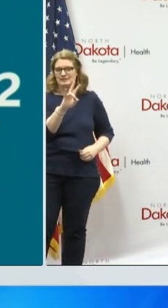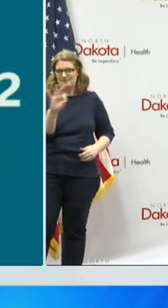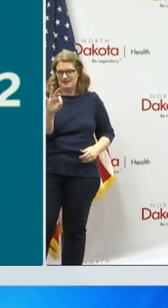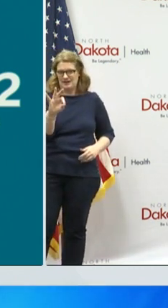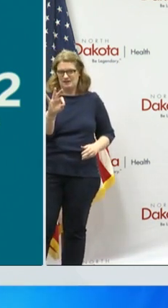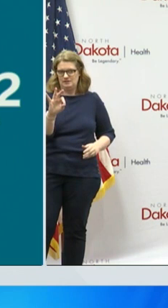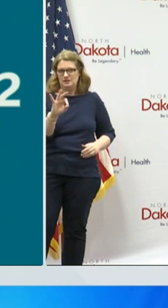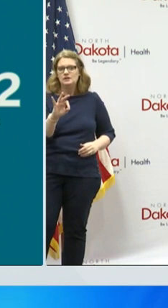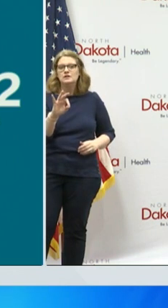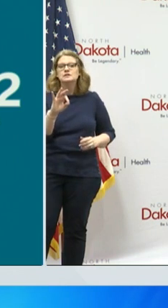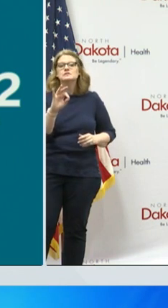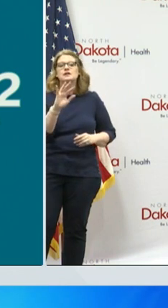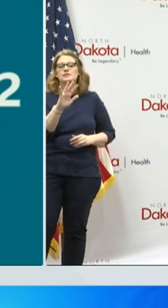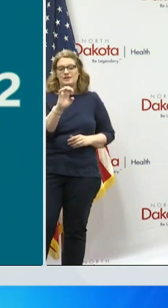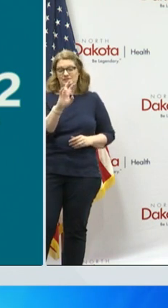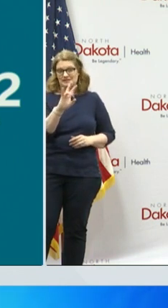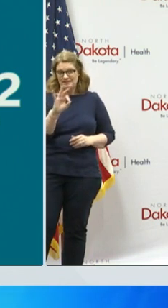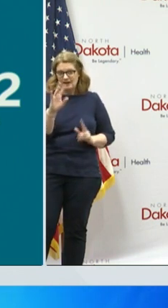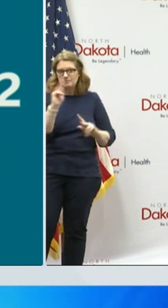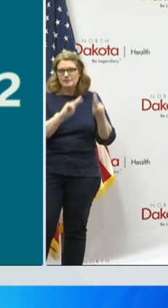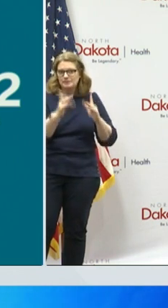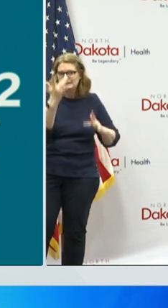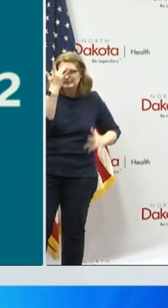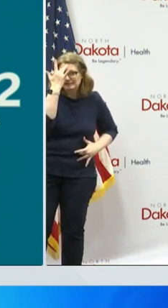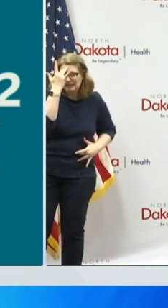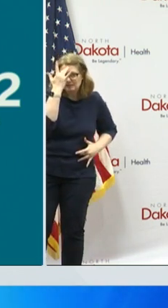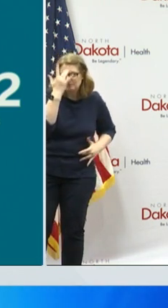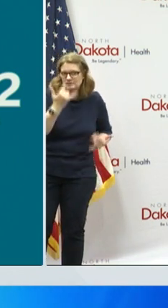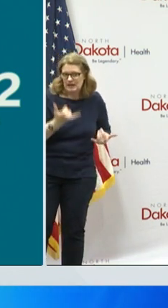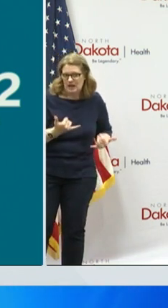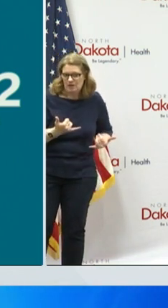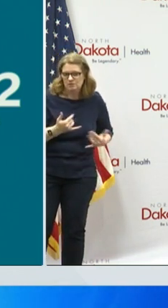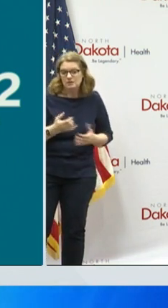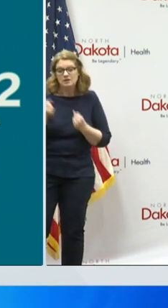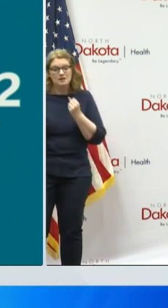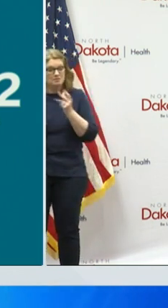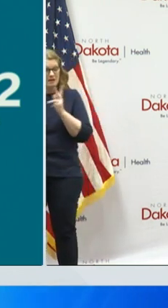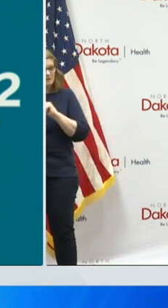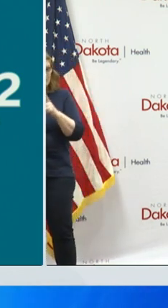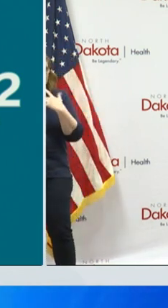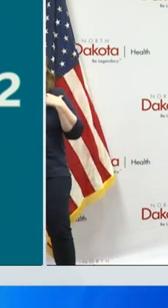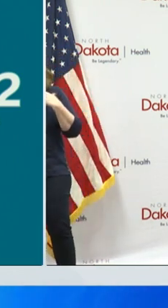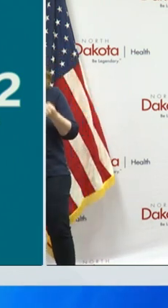BUT ALSO 89 NEWLY RECOVERED, WE'RE NOW BACK UNDER 600, 579